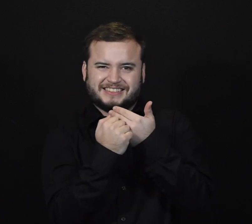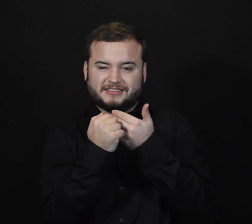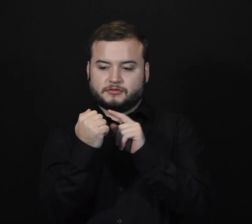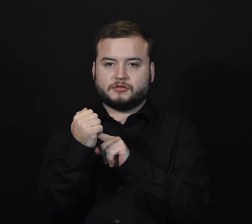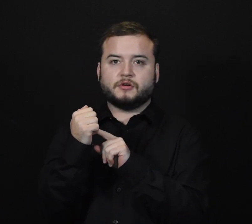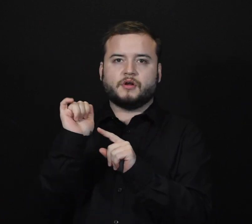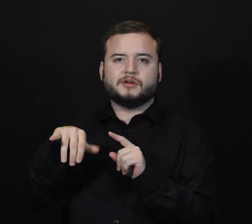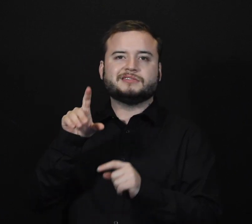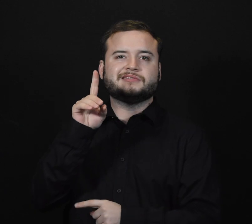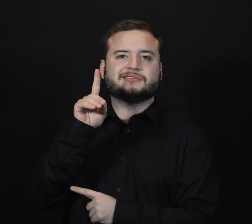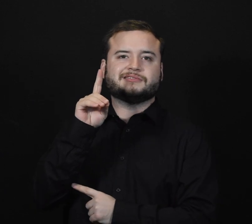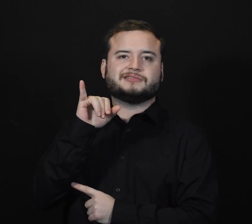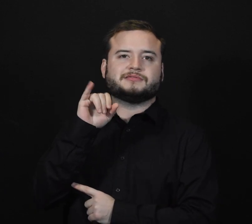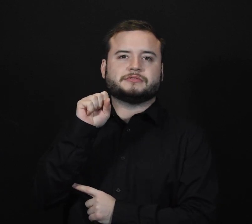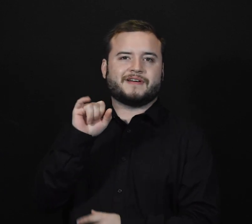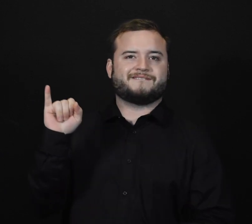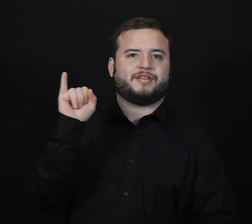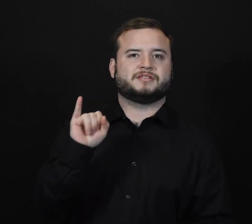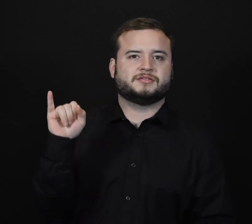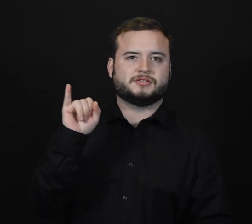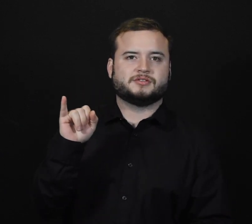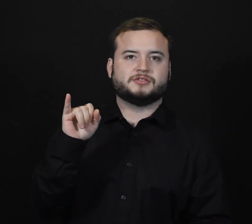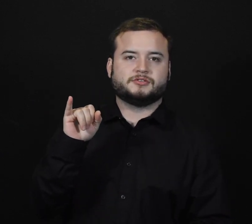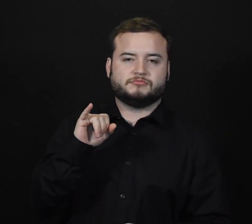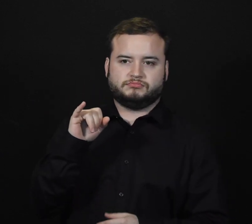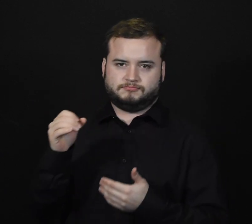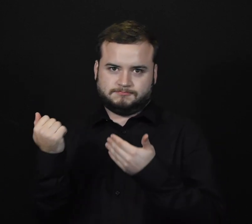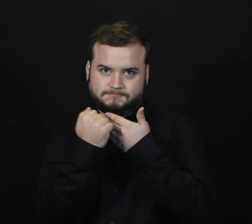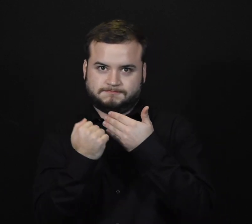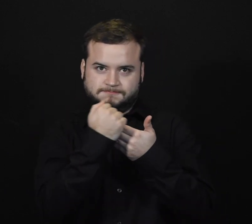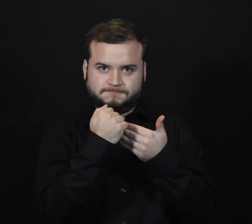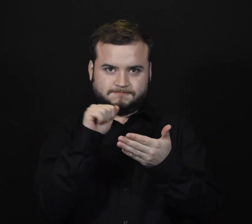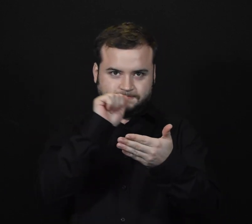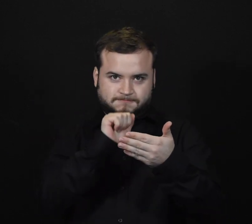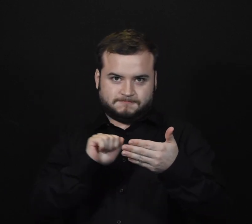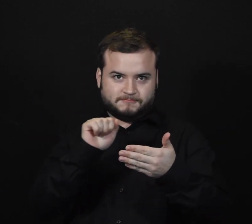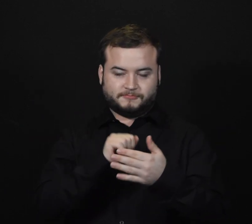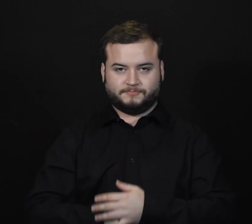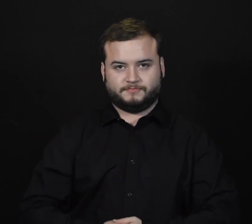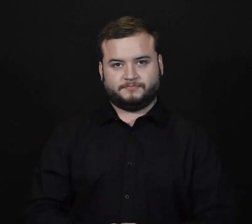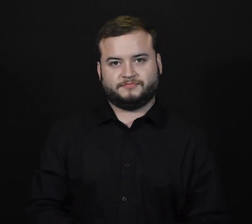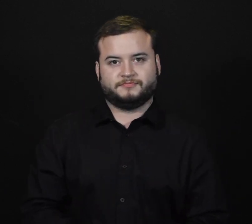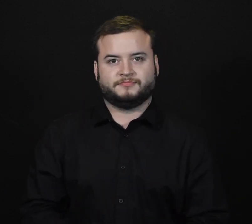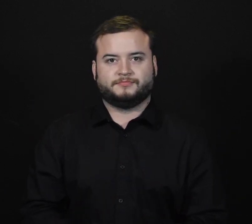using a wipe or clean cloth saturated with disinfectant solution.